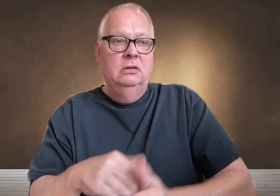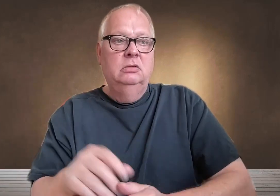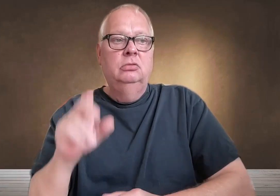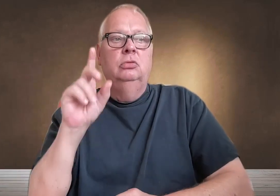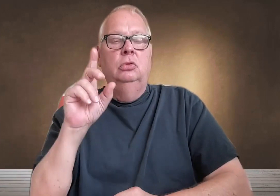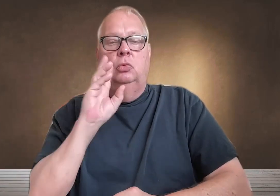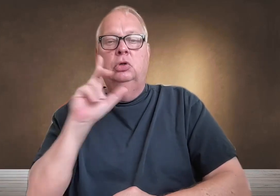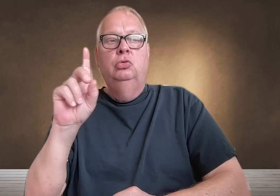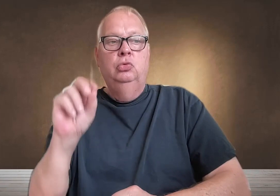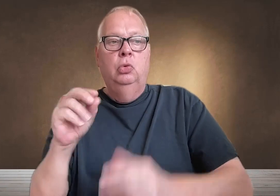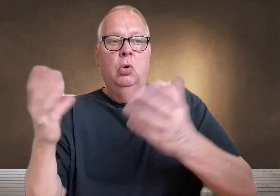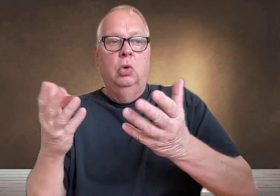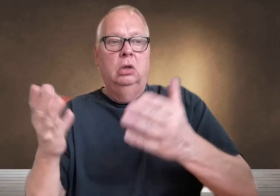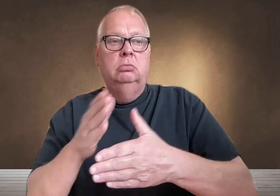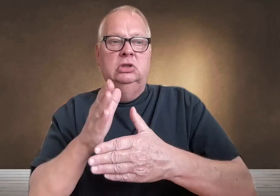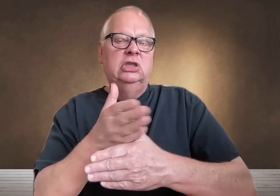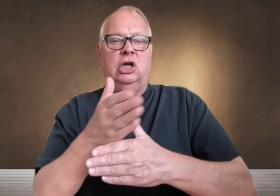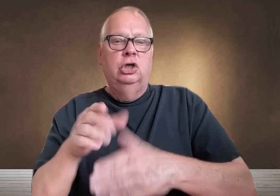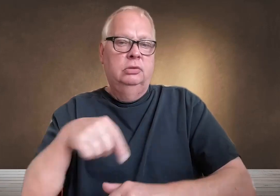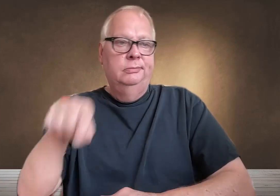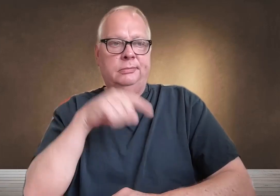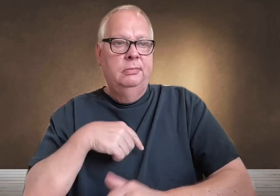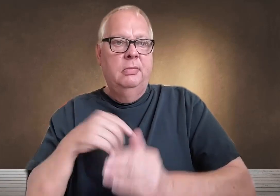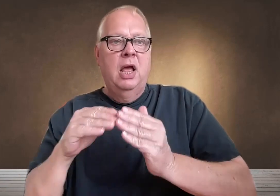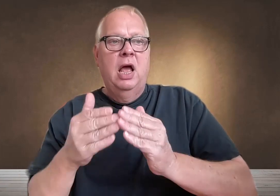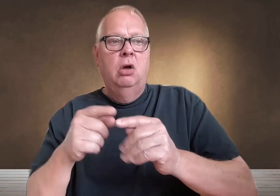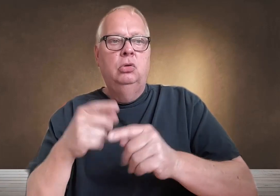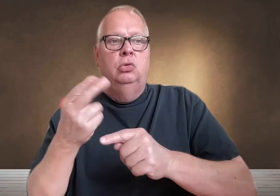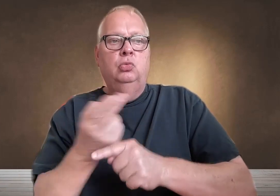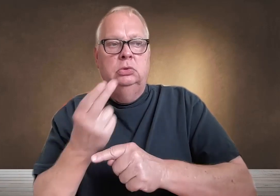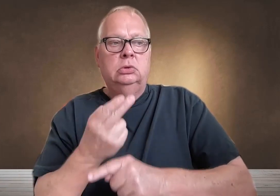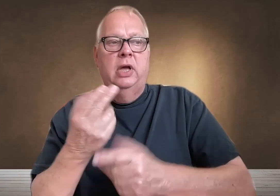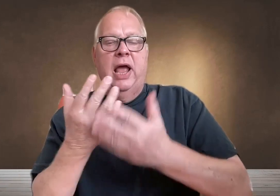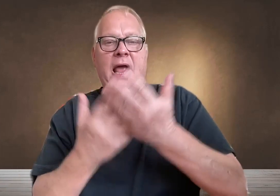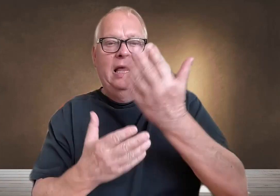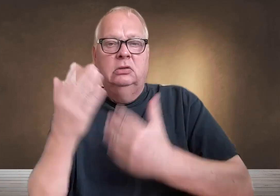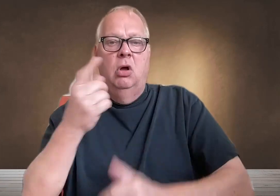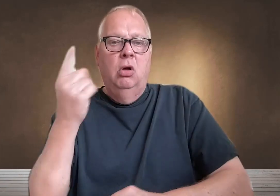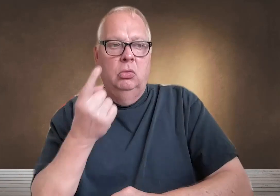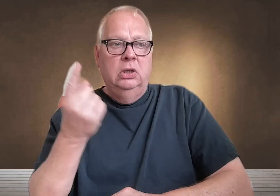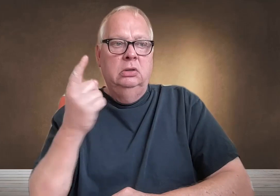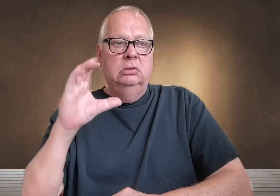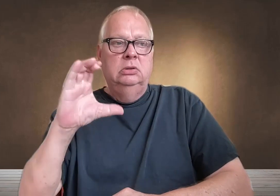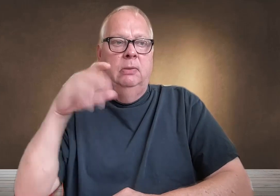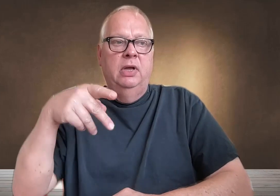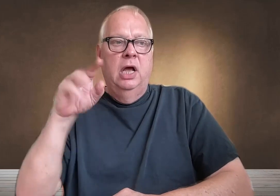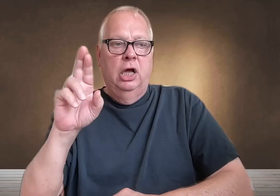She will share with the group how to use Hands-Only CPR